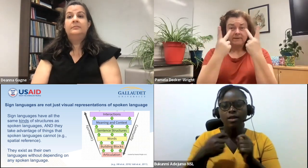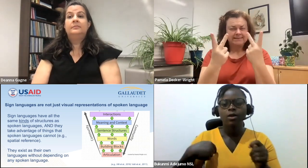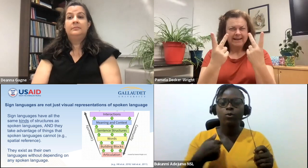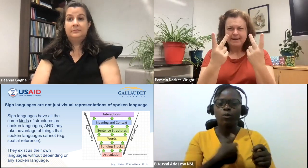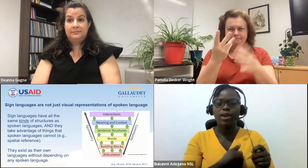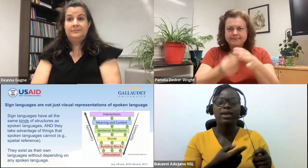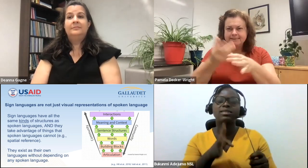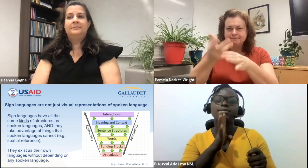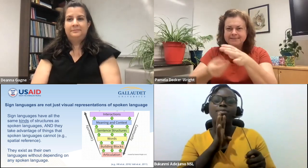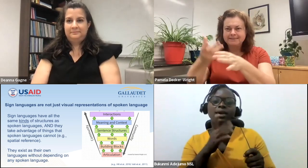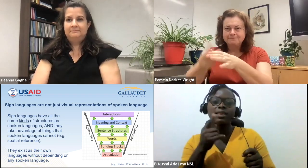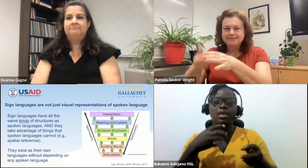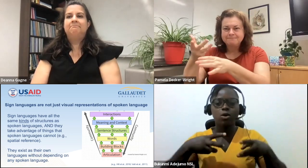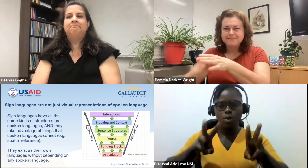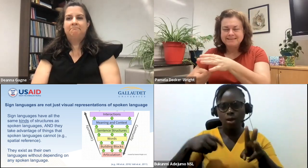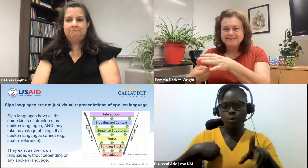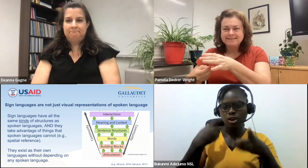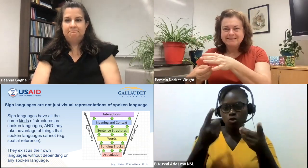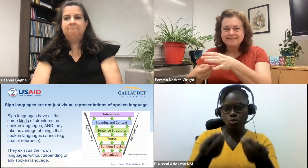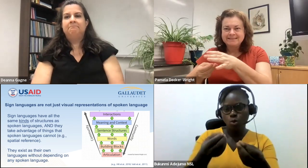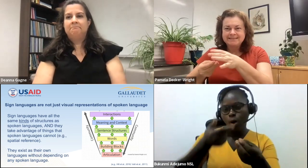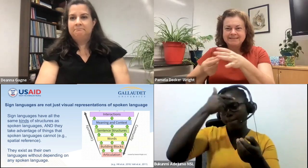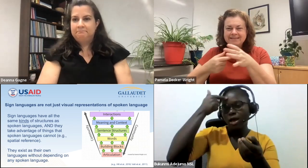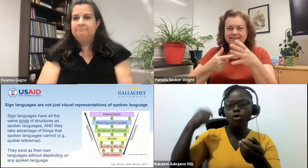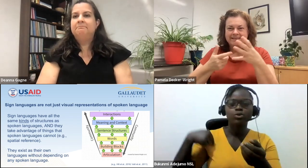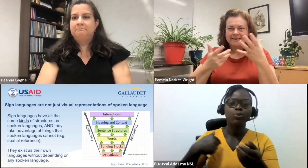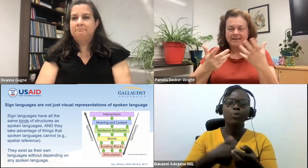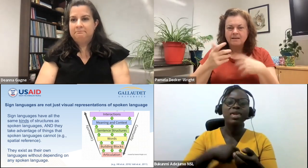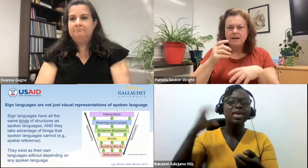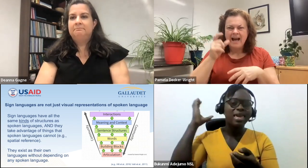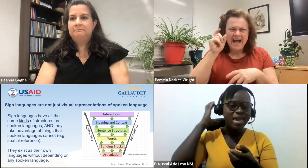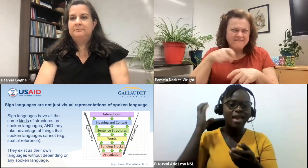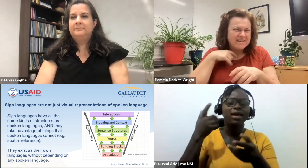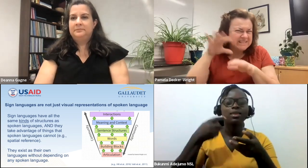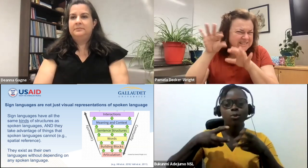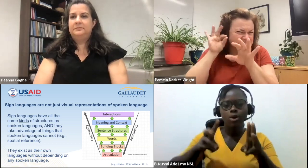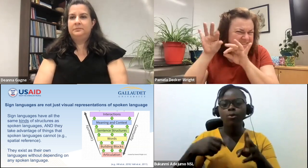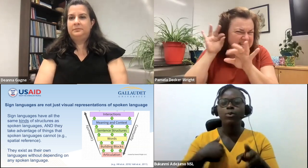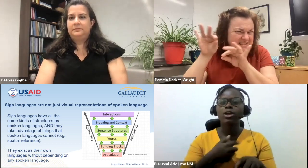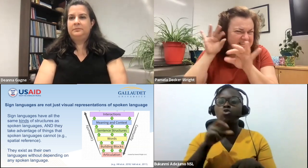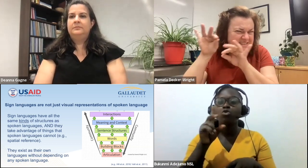So people who are speaking have. and a feedback look, and hearing themselves